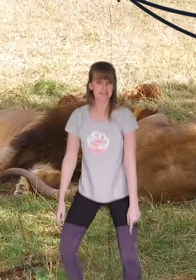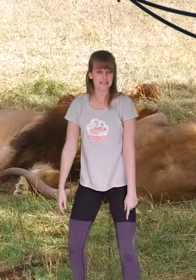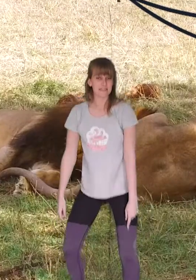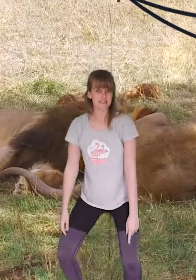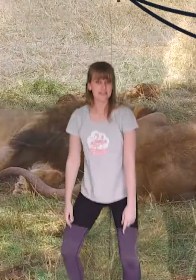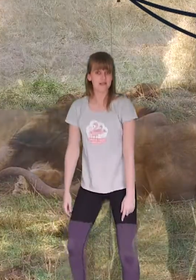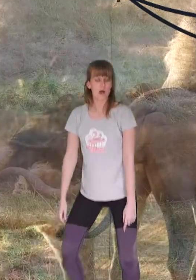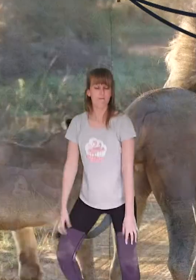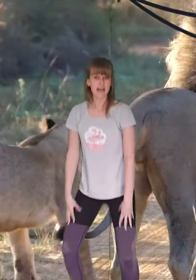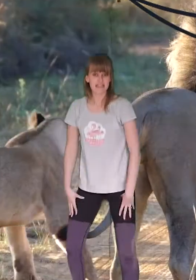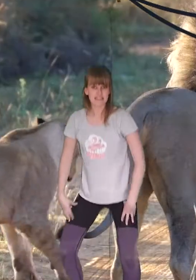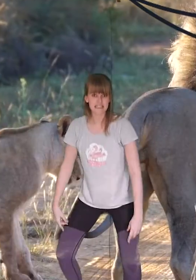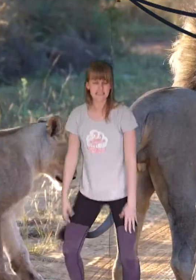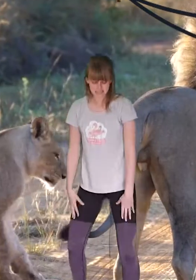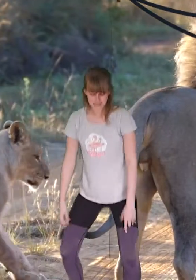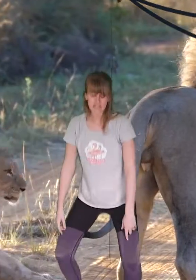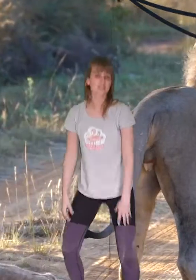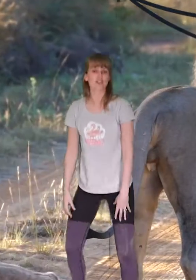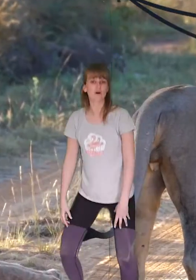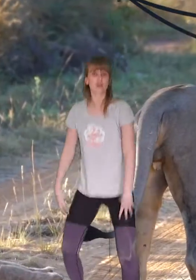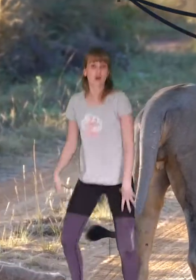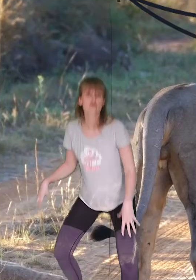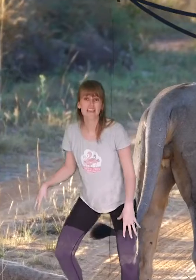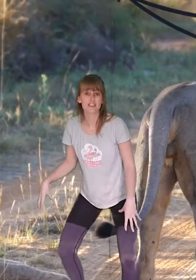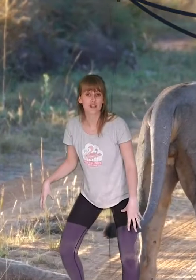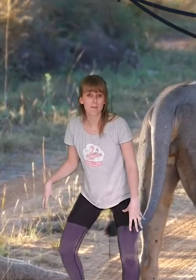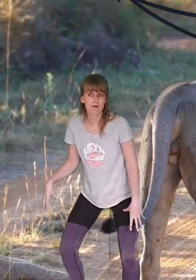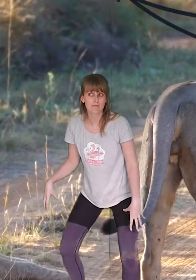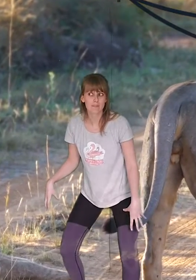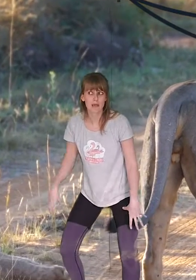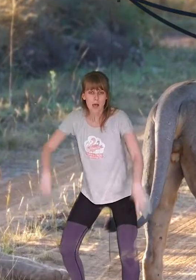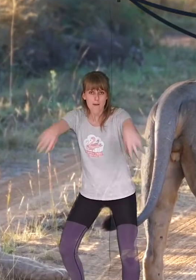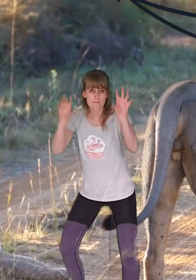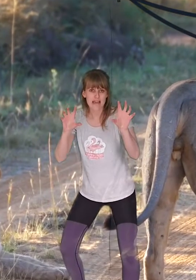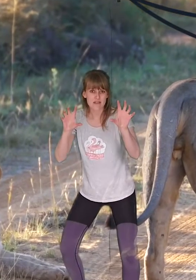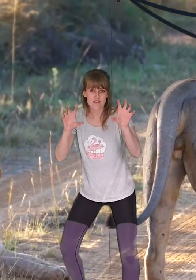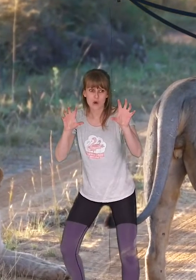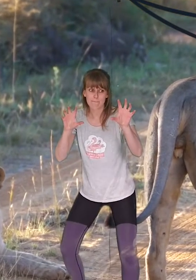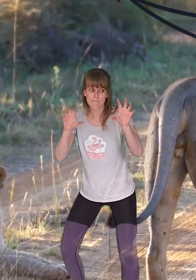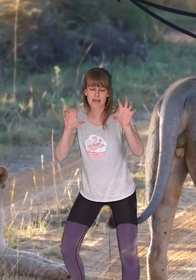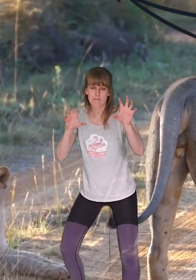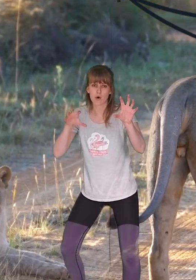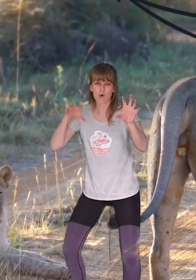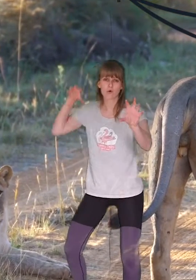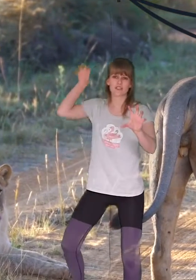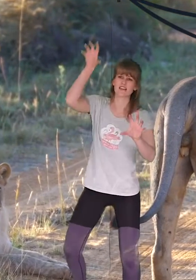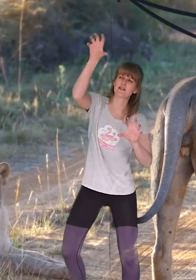Bendy knees nice and soft ready to jump. Maybe they've got big paws that they do